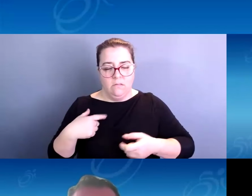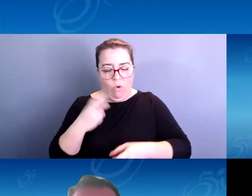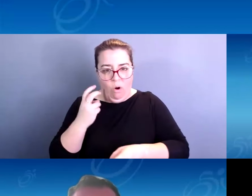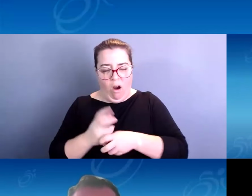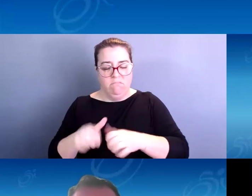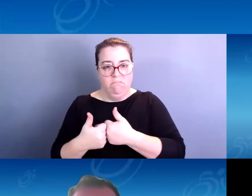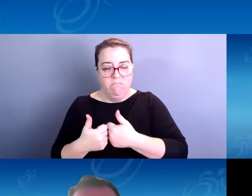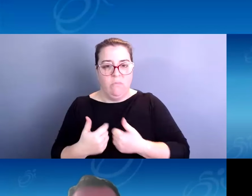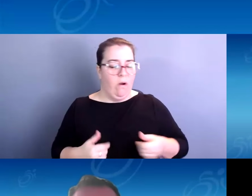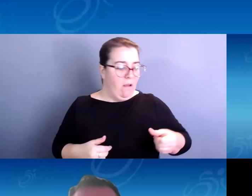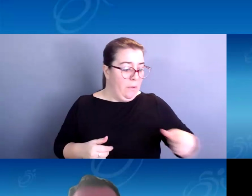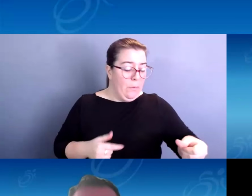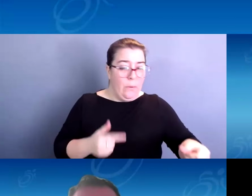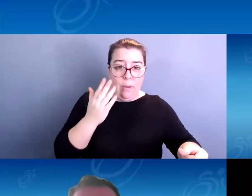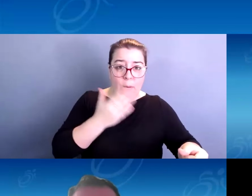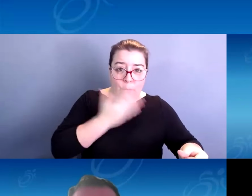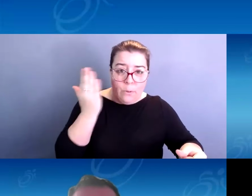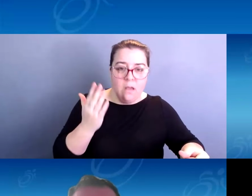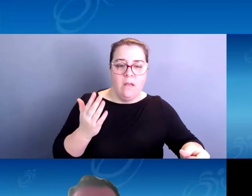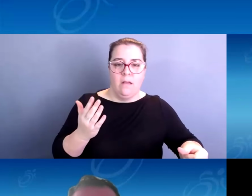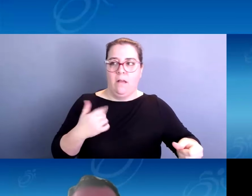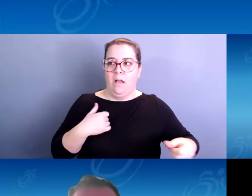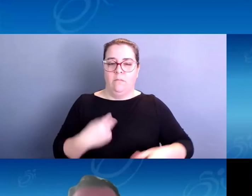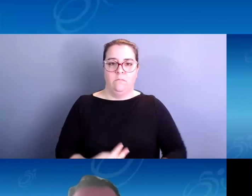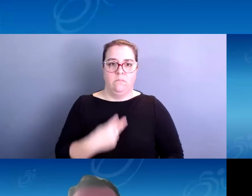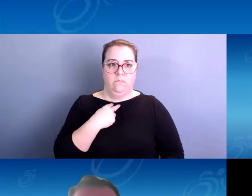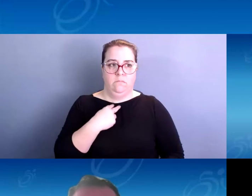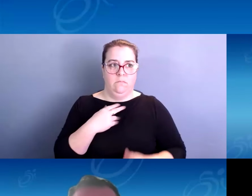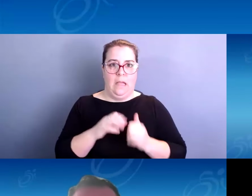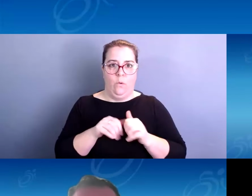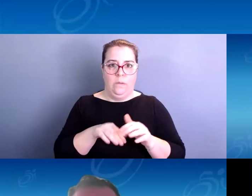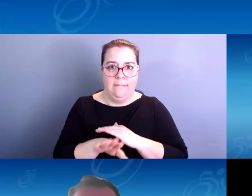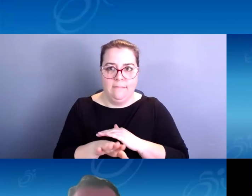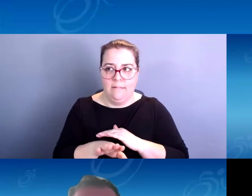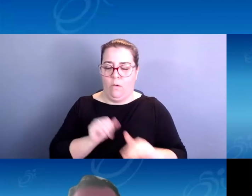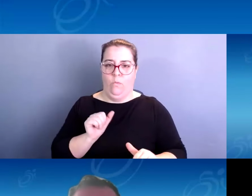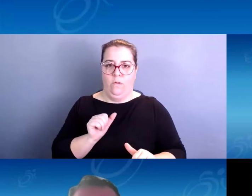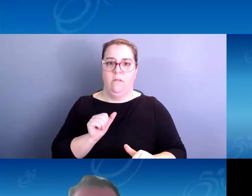The only way that happens and that instance is if we provide me with an accommodation